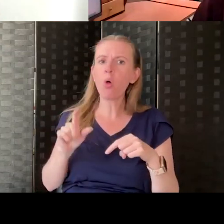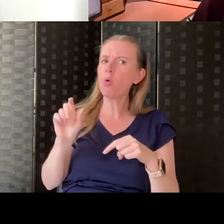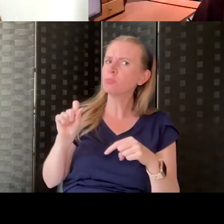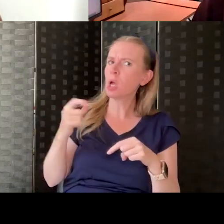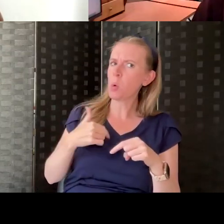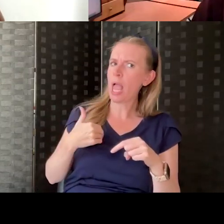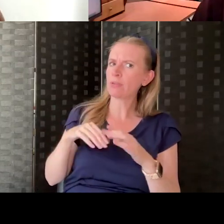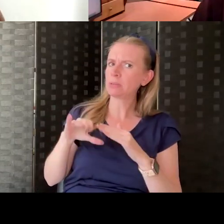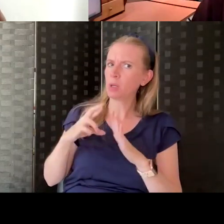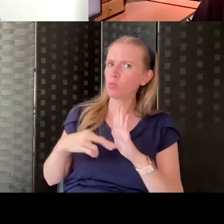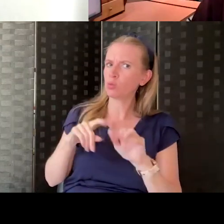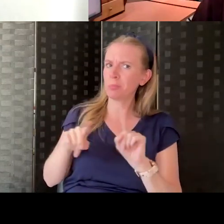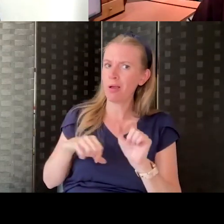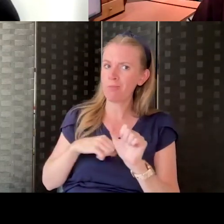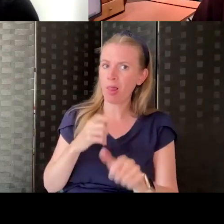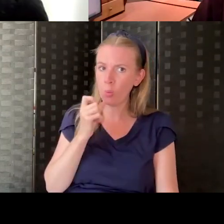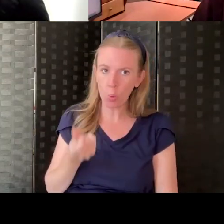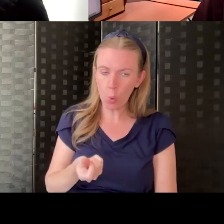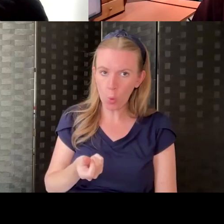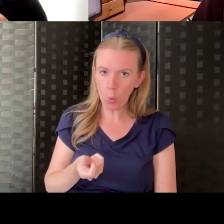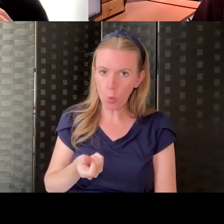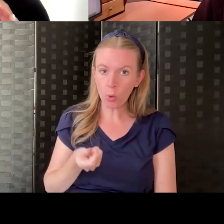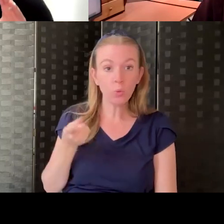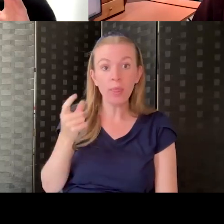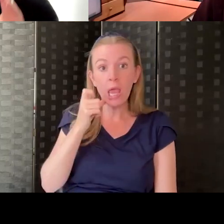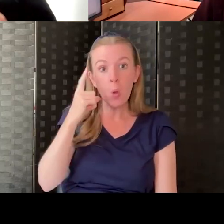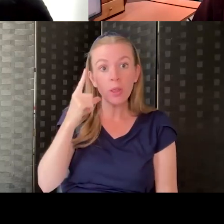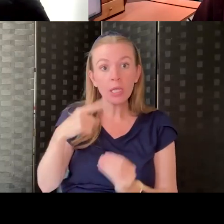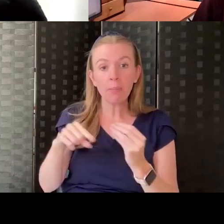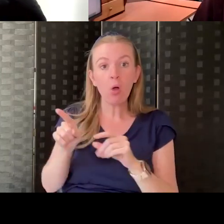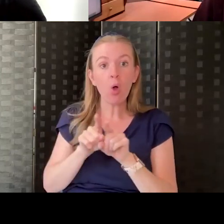and we are doing anything about it but what they don't think about is they also have customers and